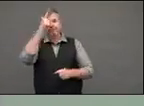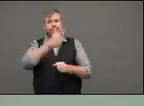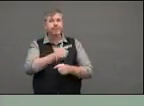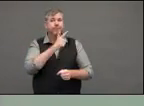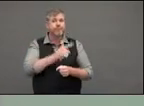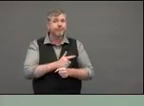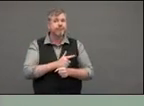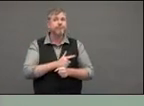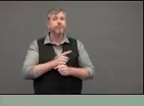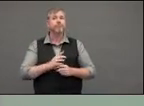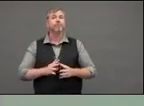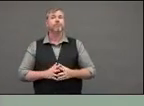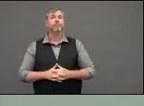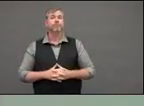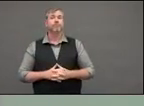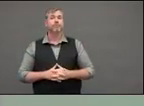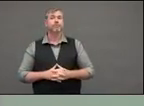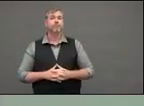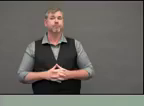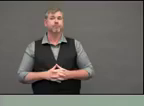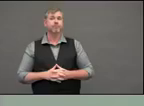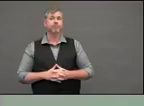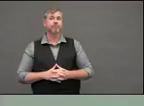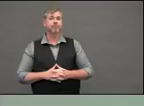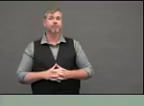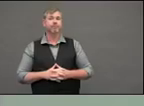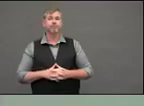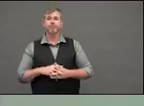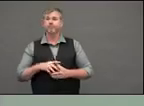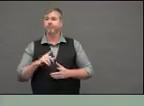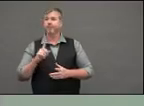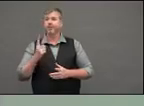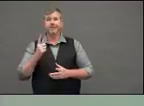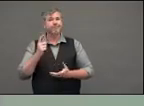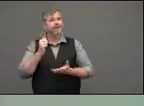just be a hand to them and you know i'm sure that they're gonna